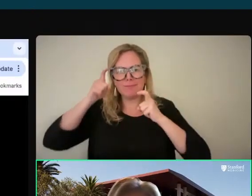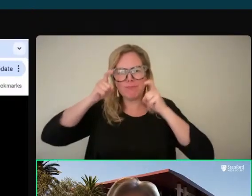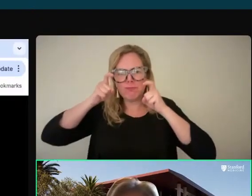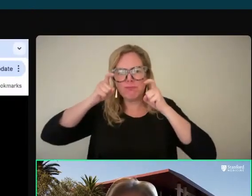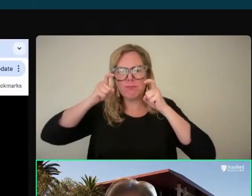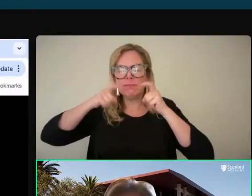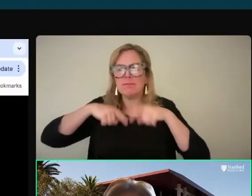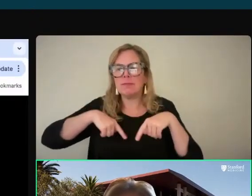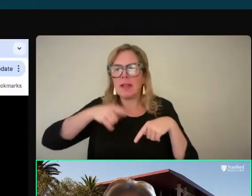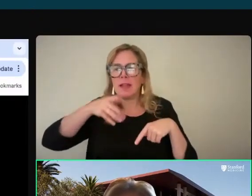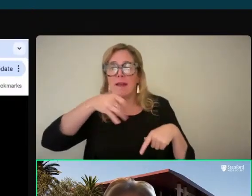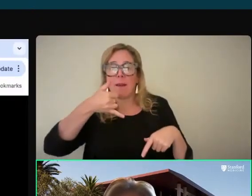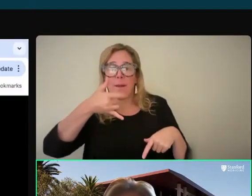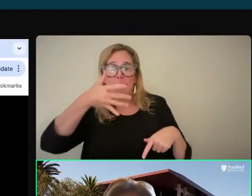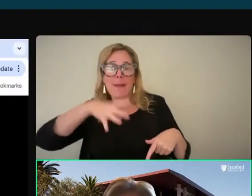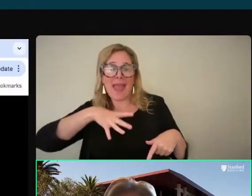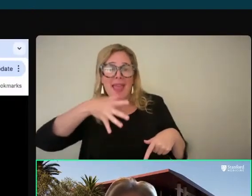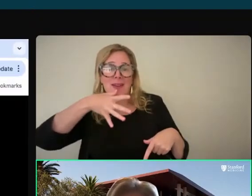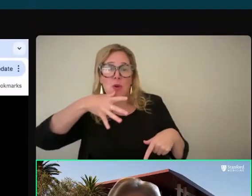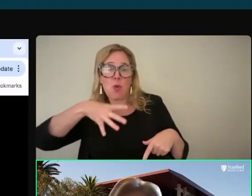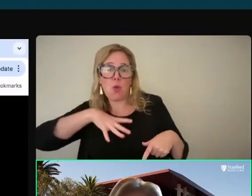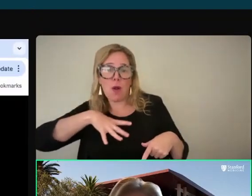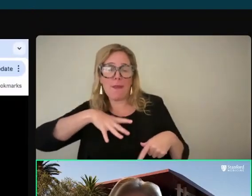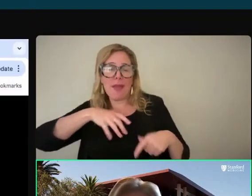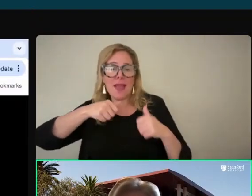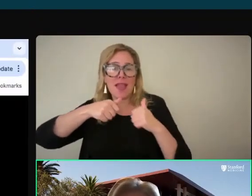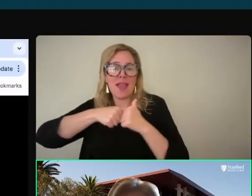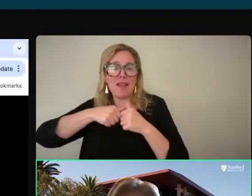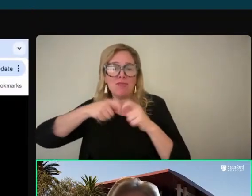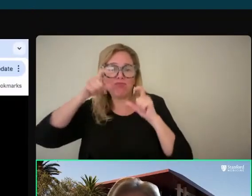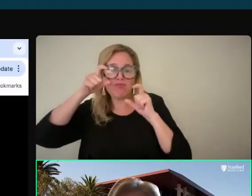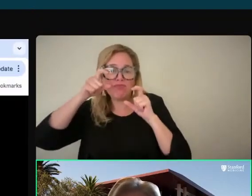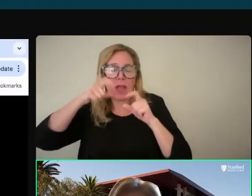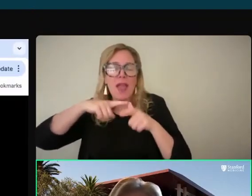with a big orange background and a bright light. And again, I think just that many people,